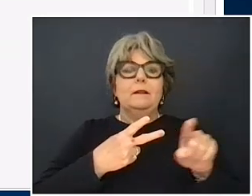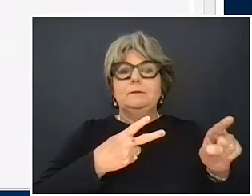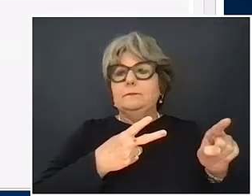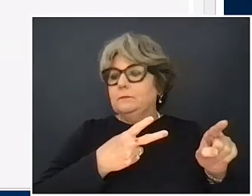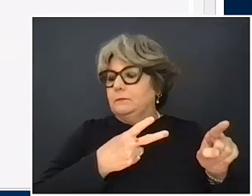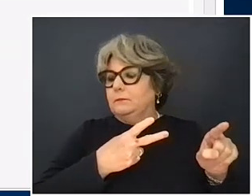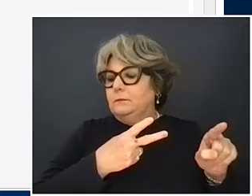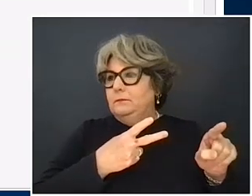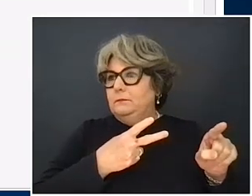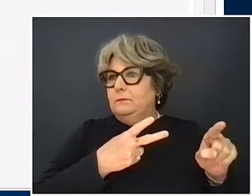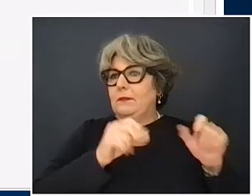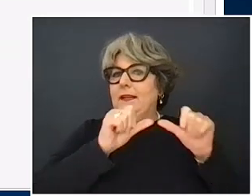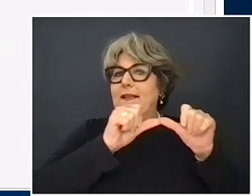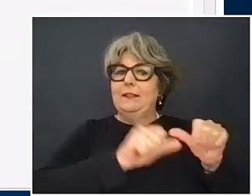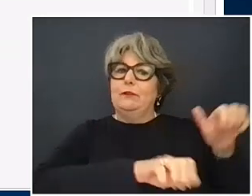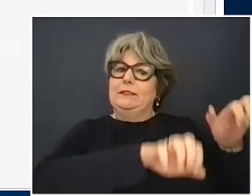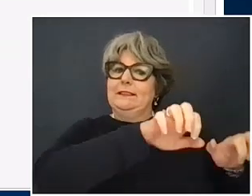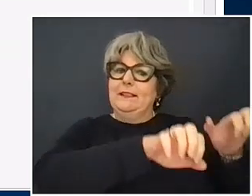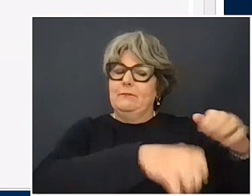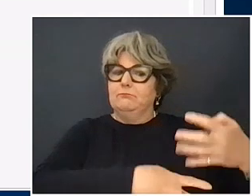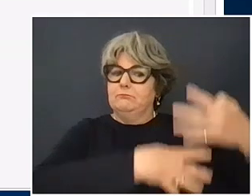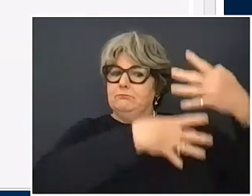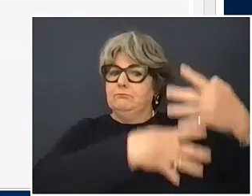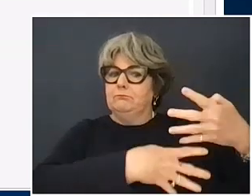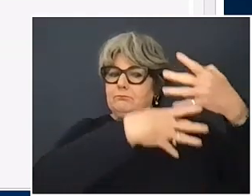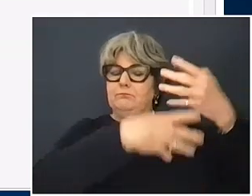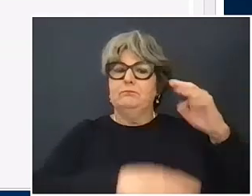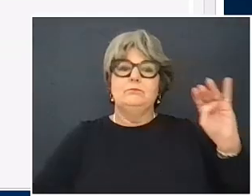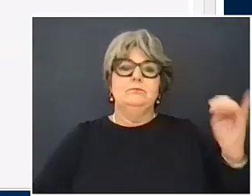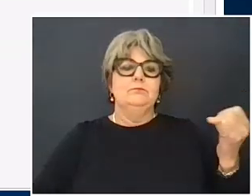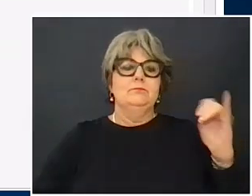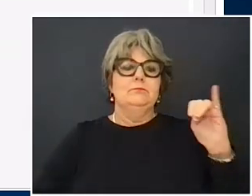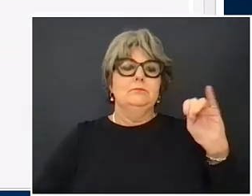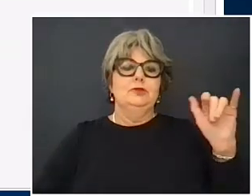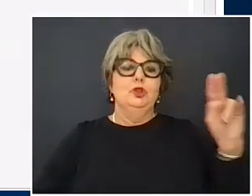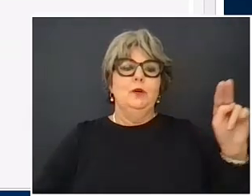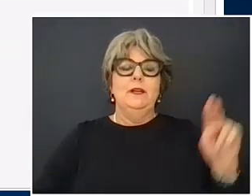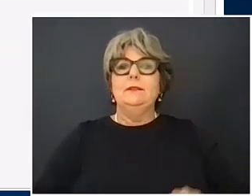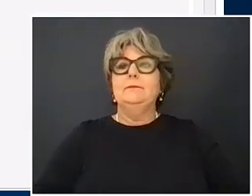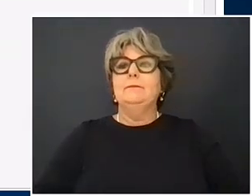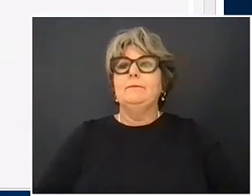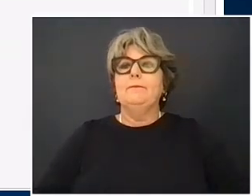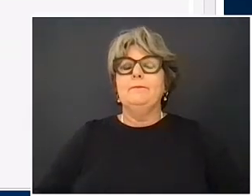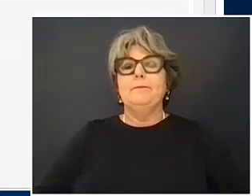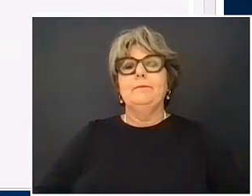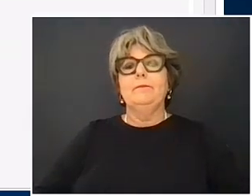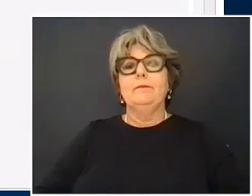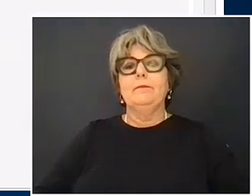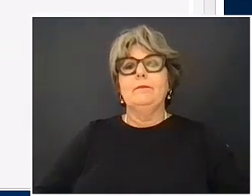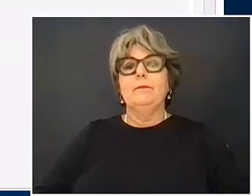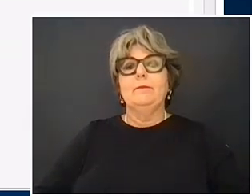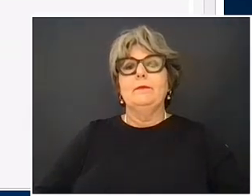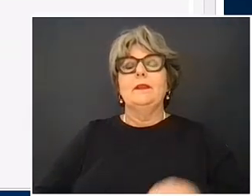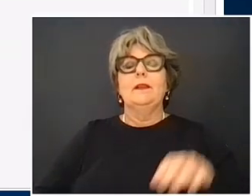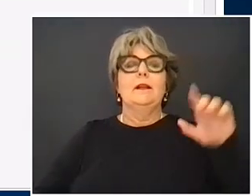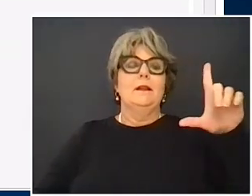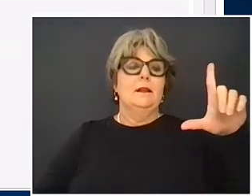in the chat. Some other suggestions. Yeah, Jillian. Thanks. I like Laura's recommendation on